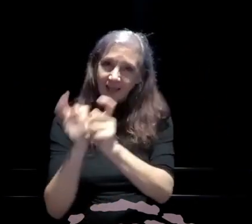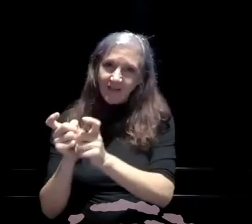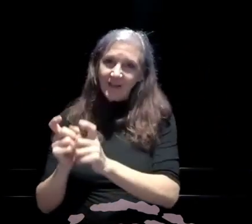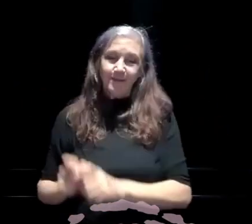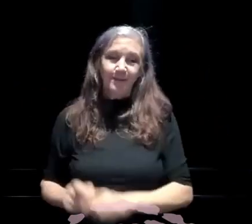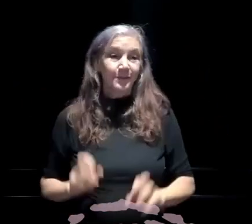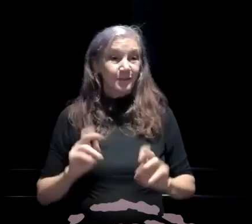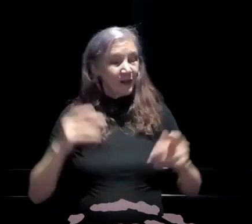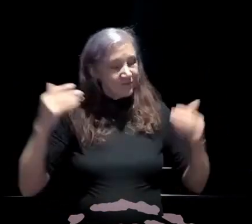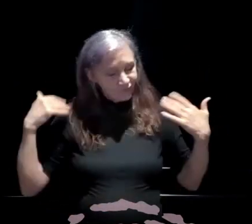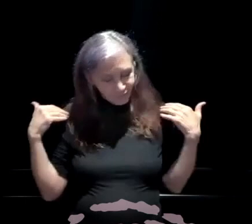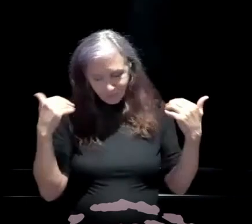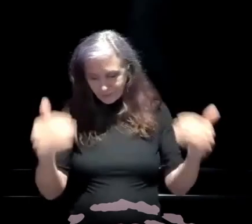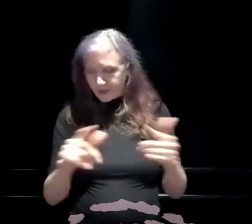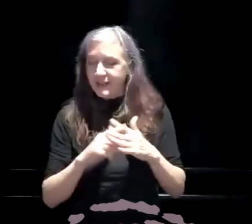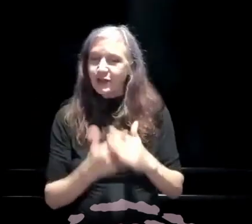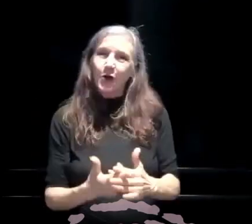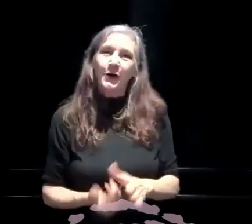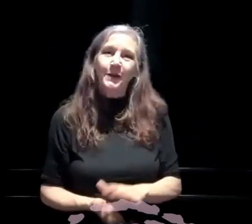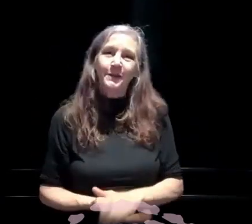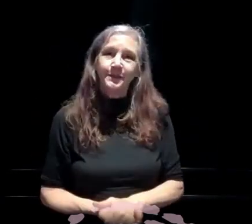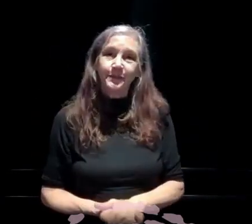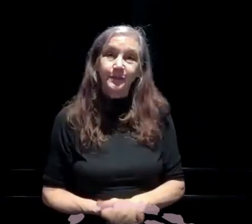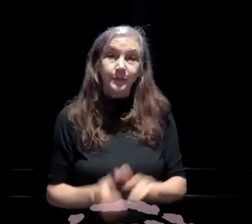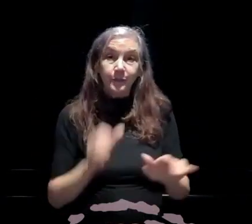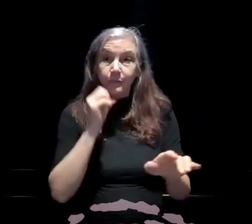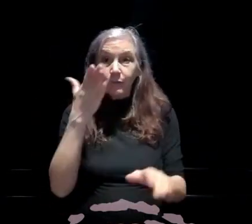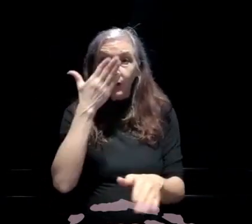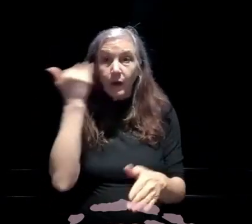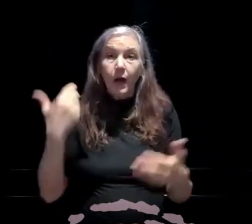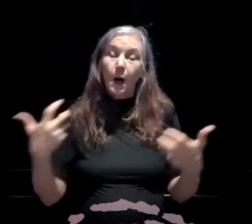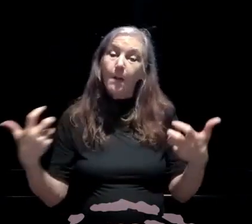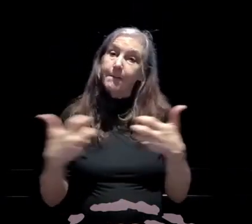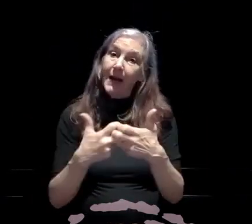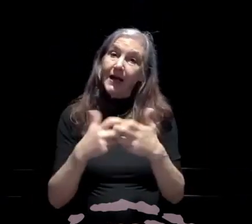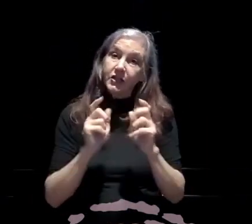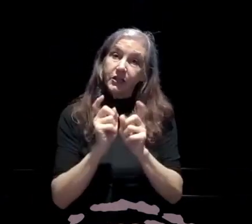Well, let's get this started. Again, don't forget our matching gift here tonight, folks.